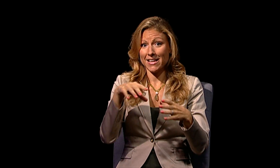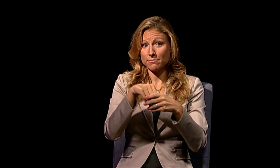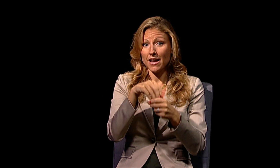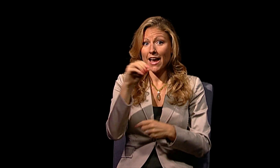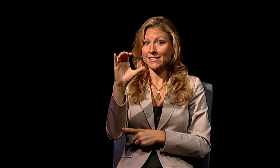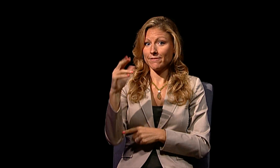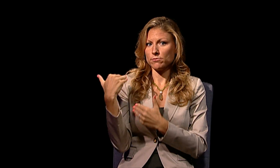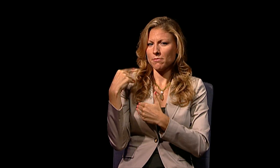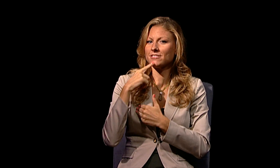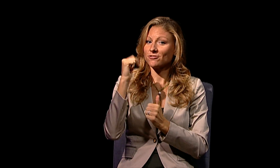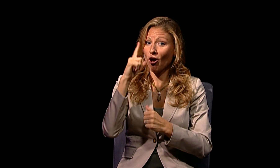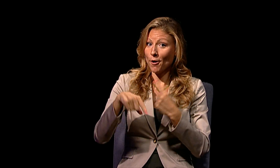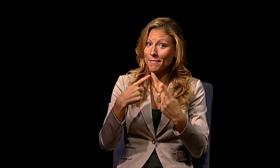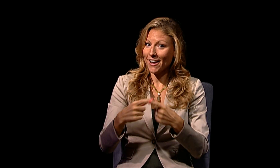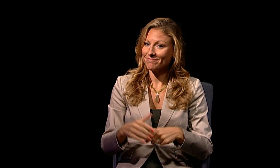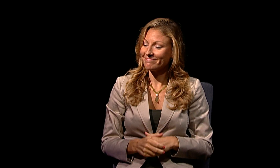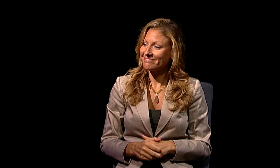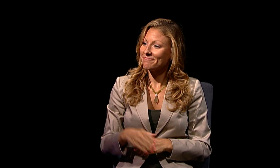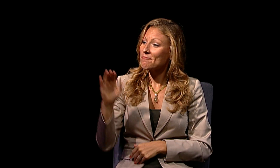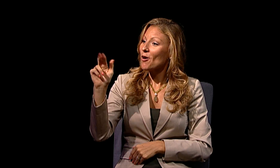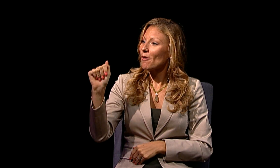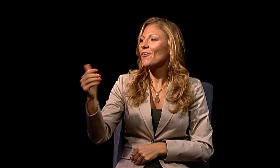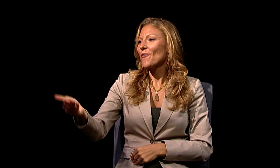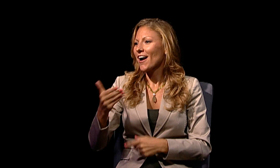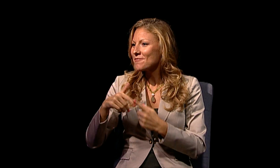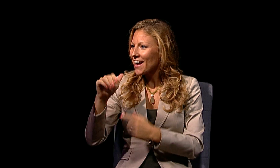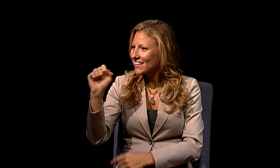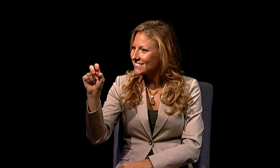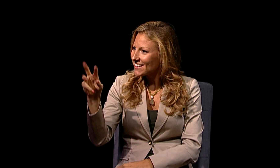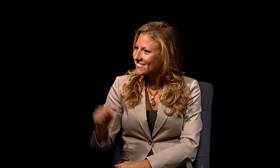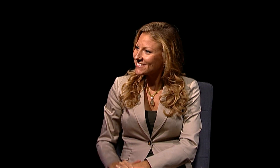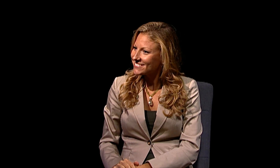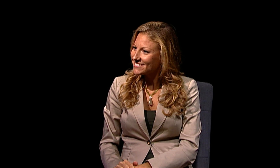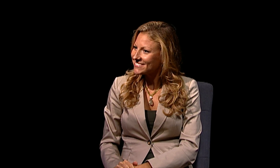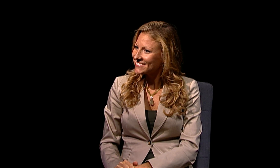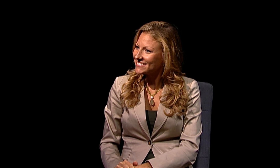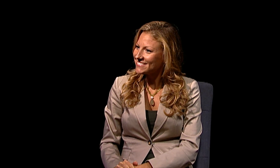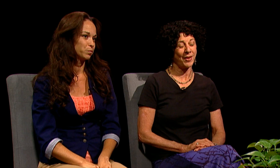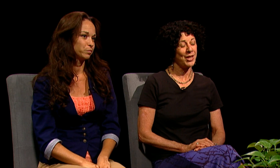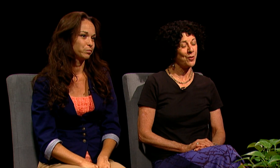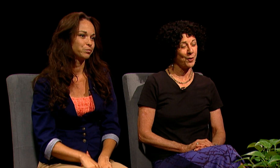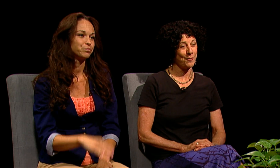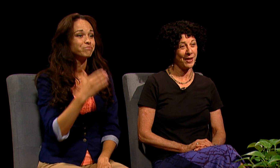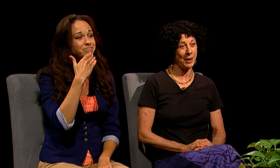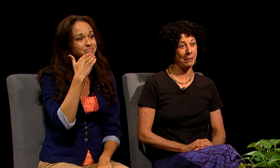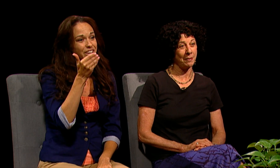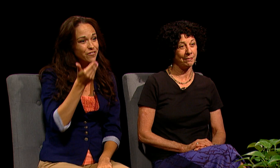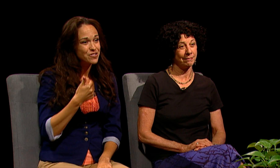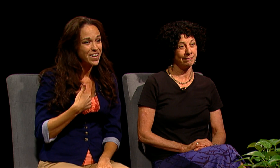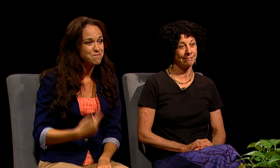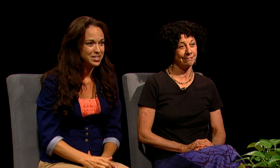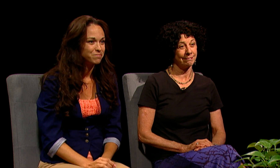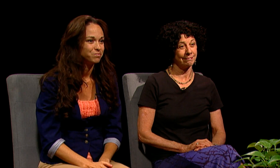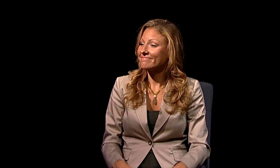AND CIVIC RESPONSIBILITY IS ALL ABOUT. BARBARA, WELCOME TO "ACCESS NEWS". THANK YOU FOR INVITING ME.